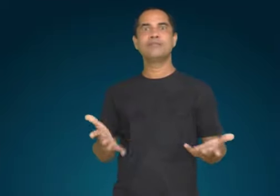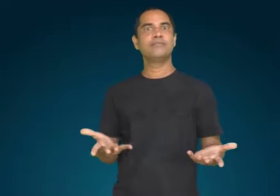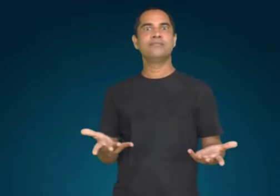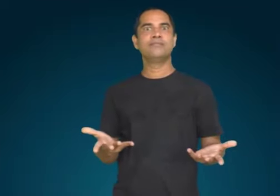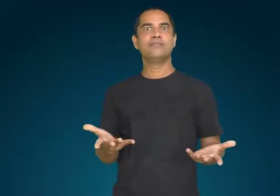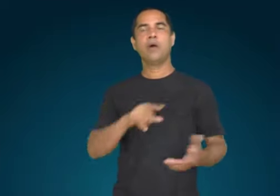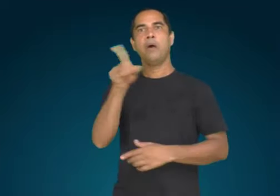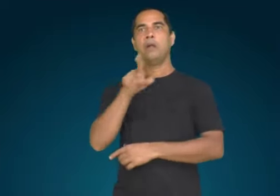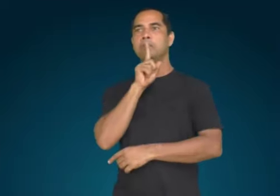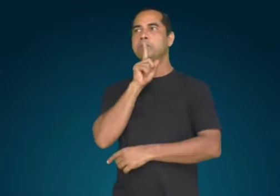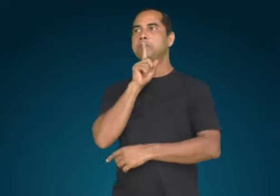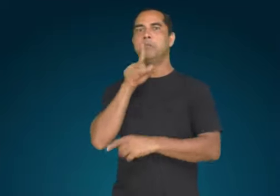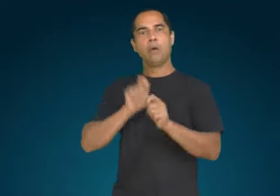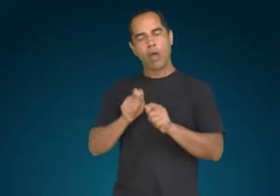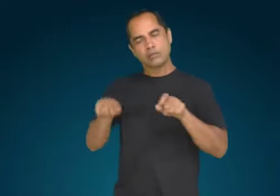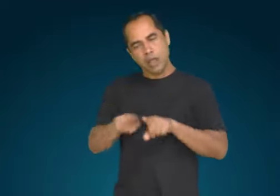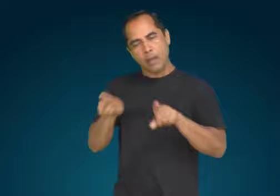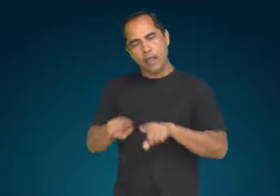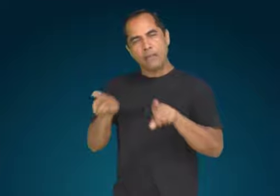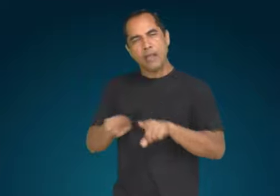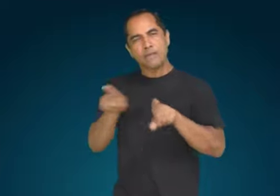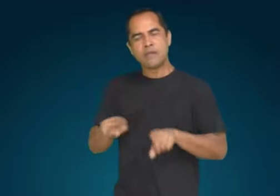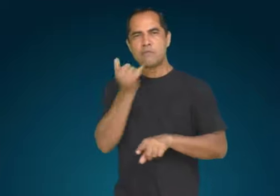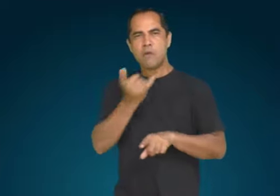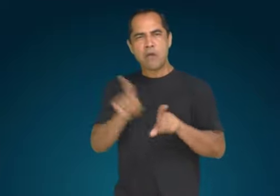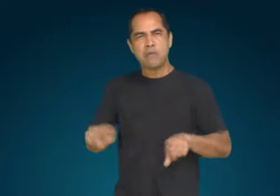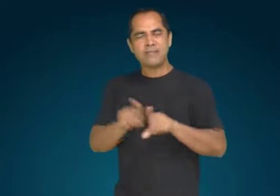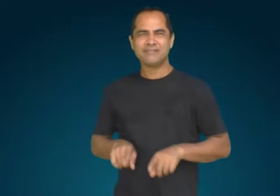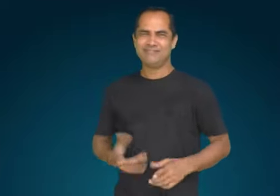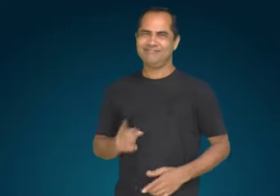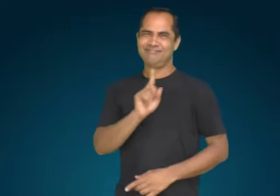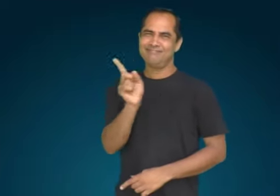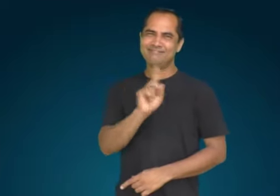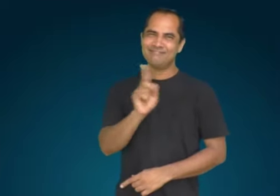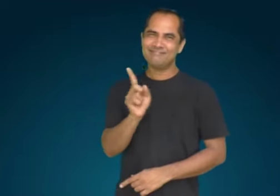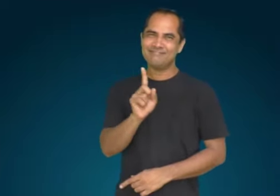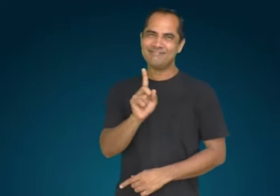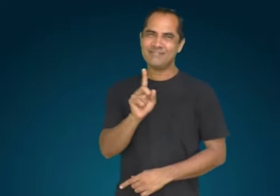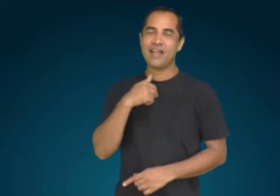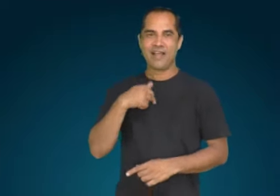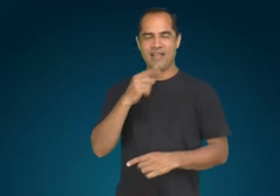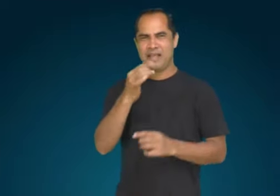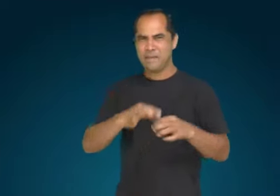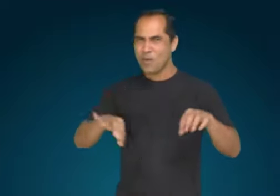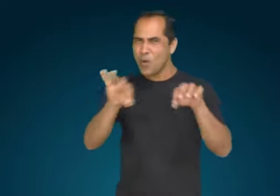the fact is literacy remains a very big challenge for a very high number of deaf children it has almost been 100 years